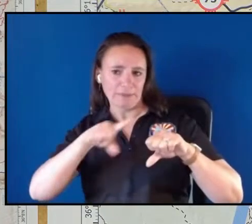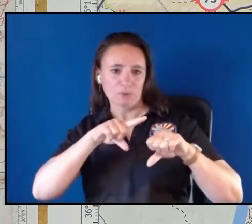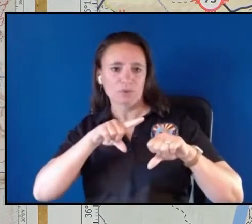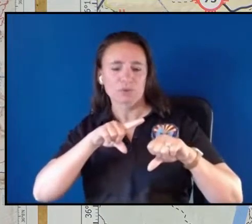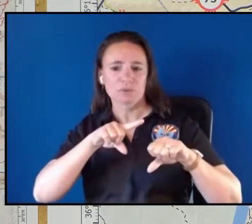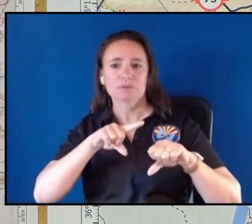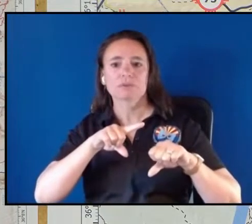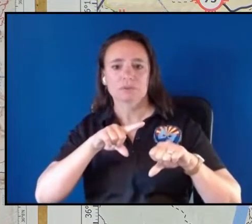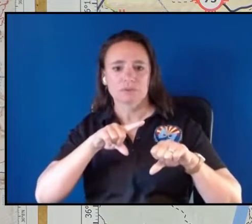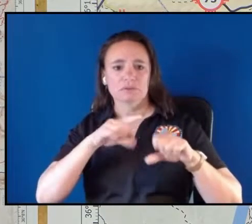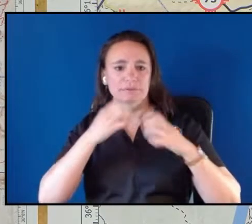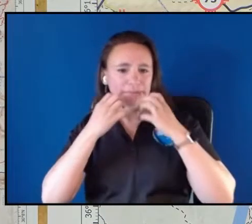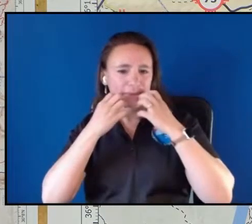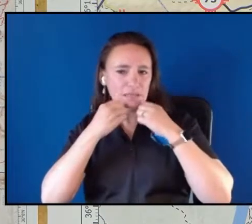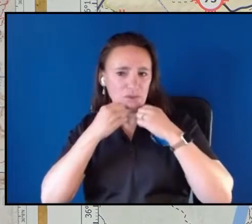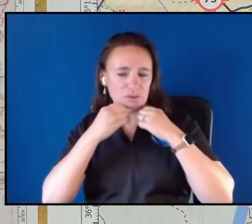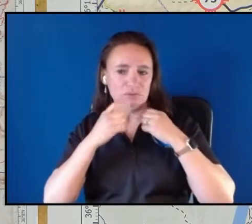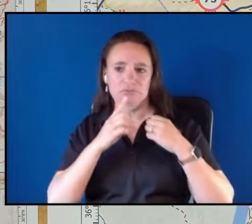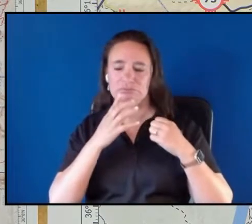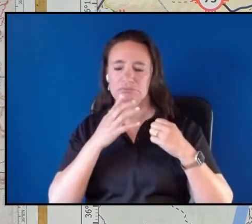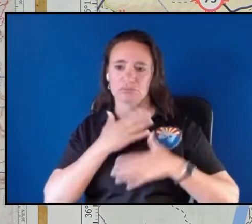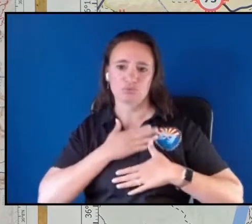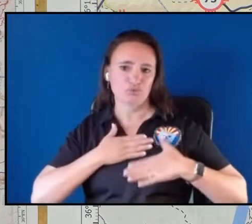So, I really appreciated that time with them and and the opportunity to